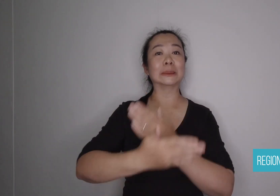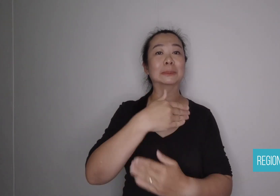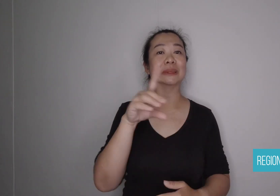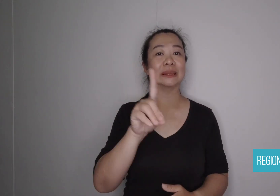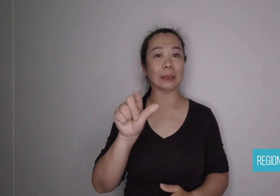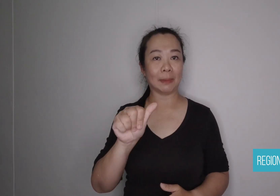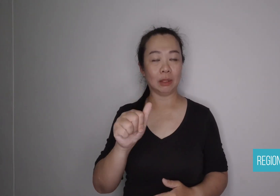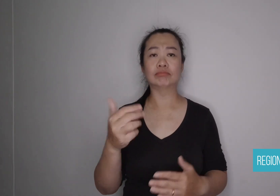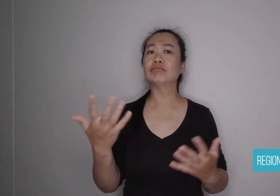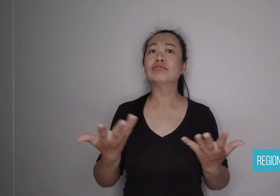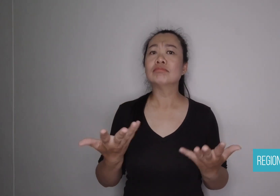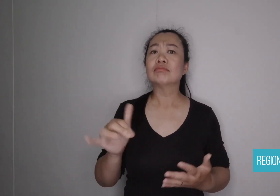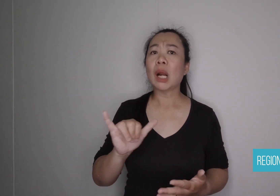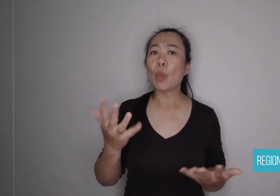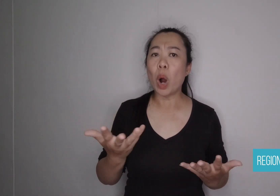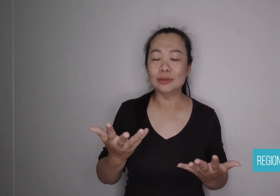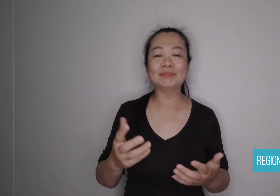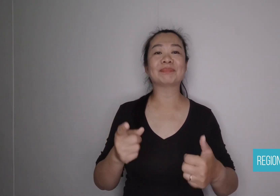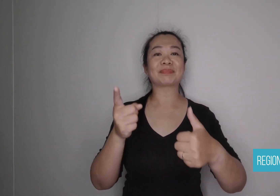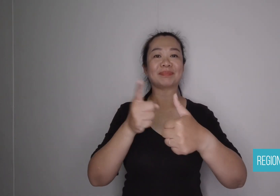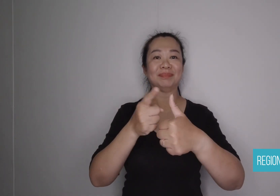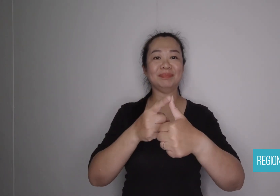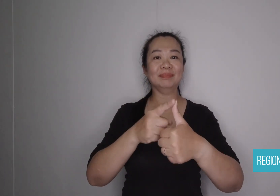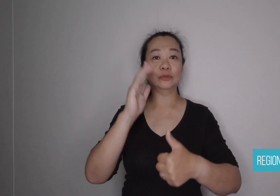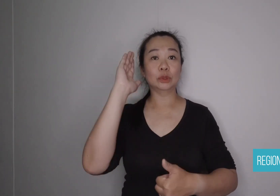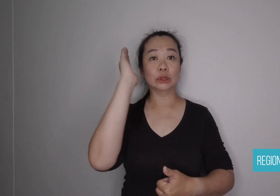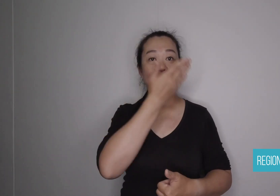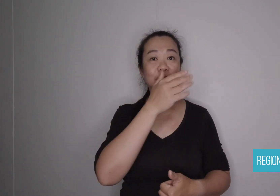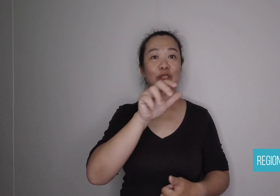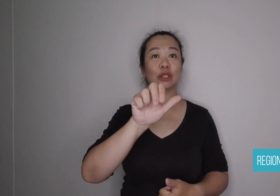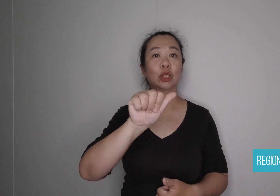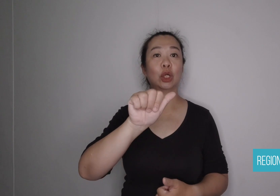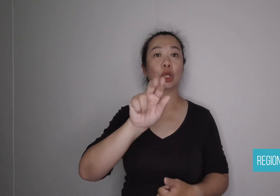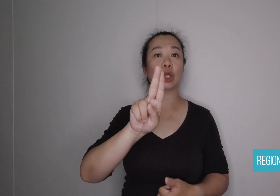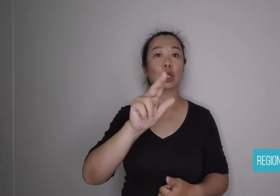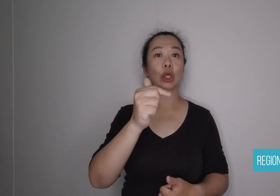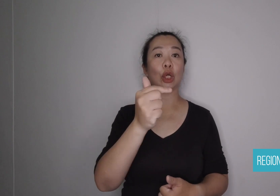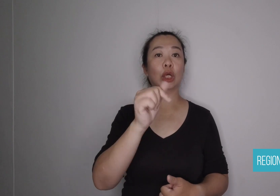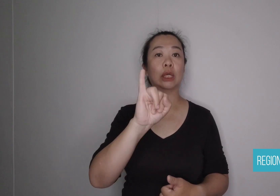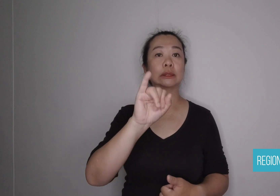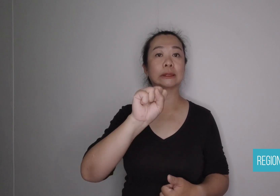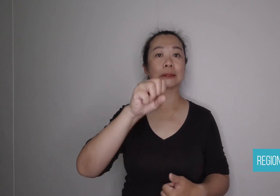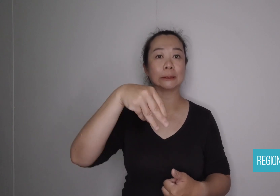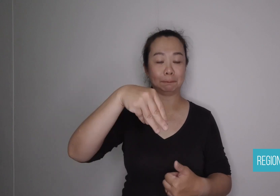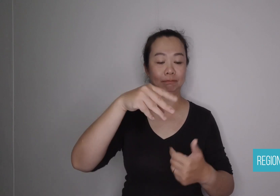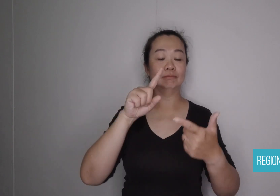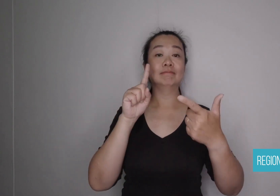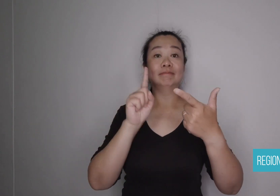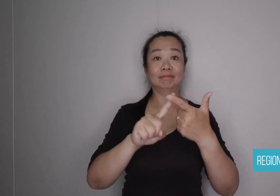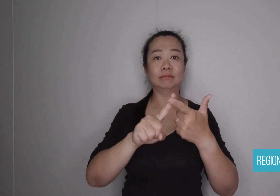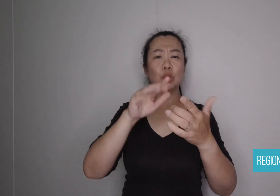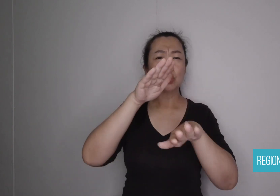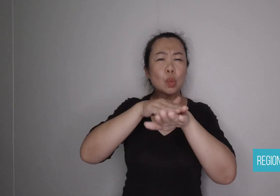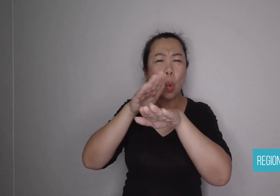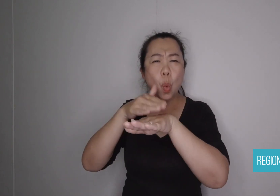disabilities such as autism, slow learners, cerebral palsy,